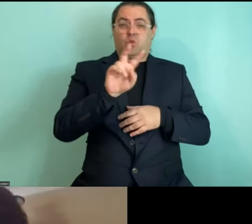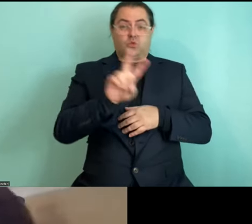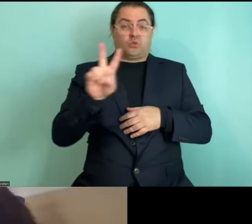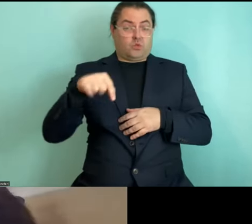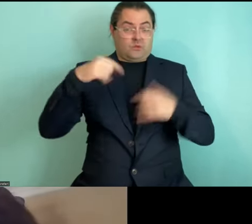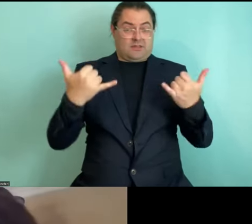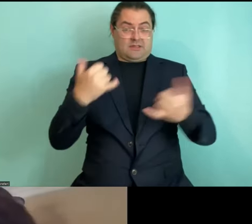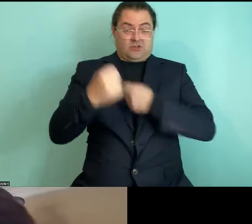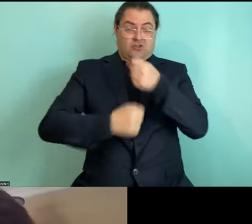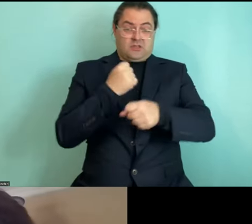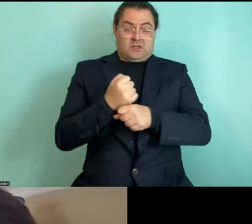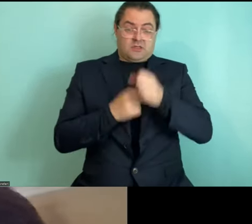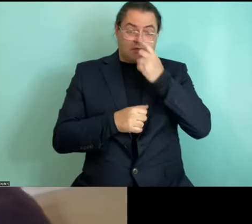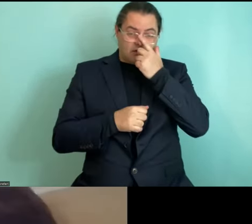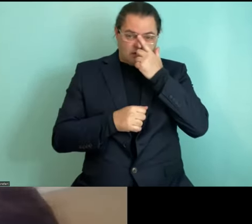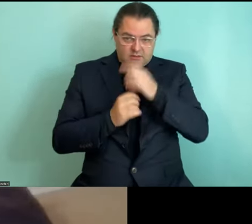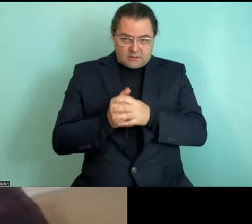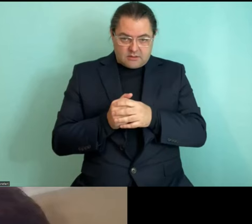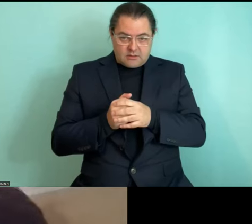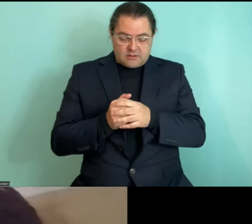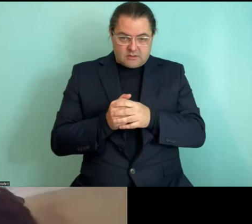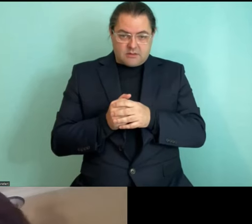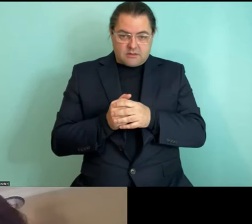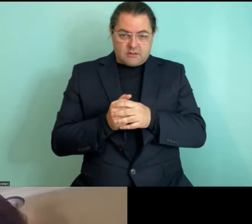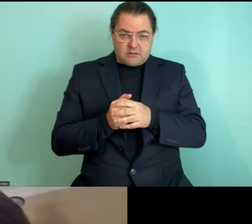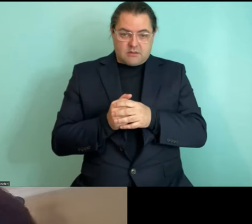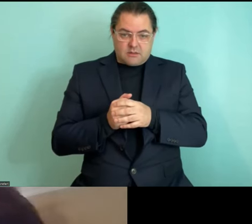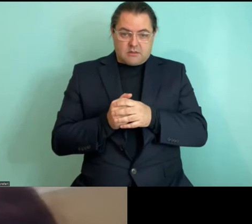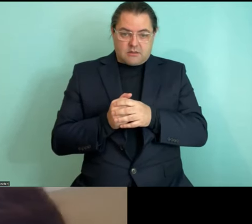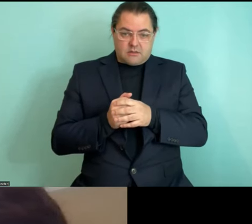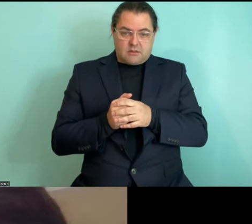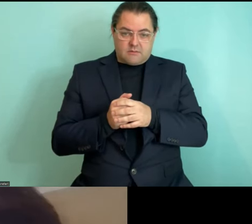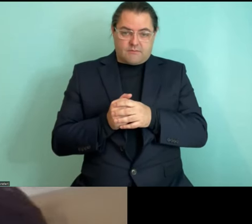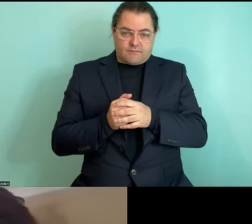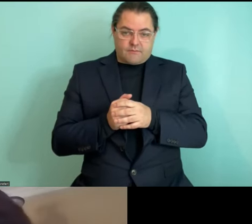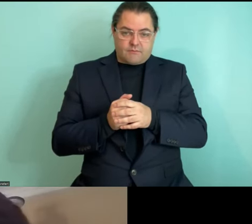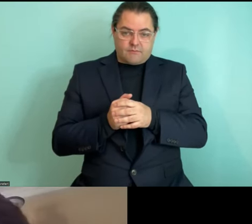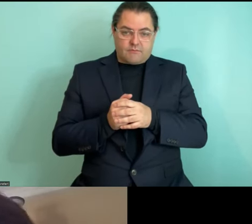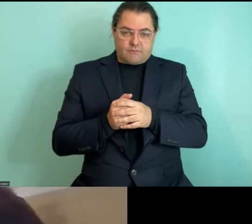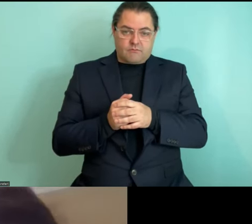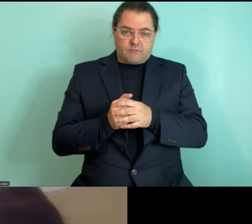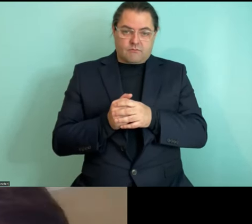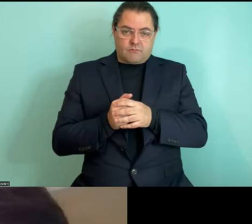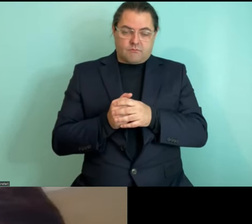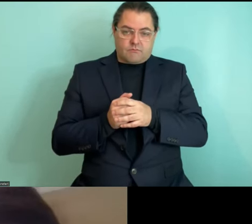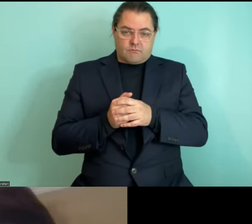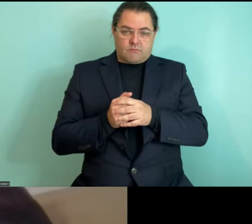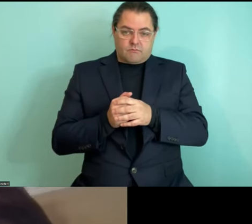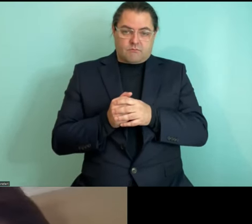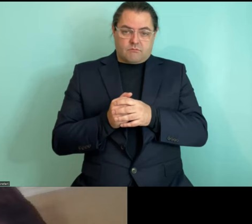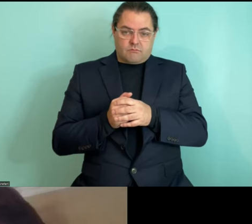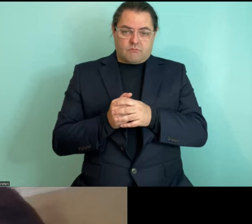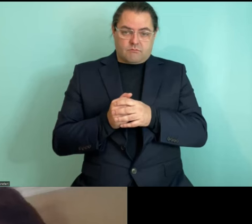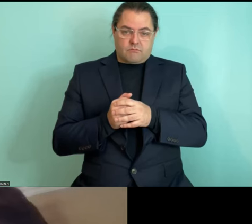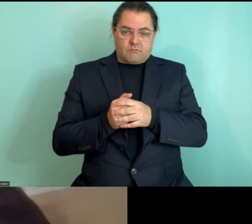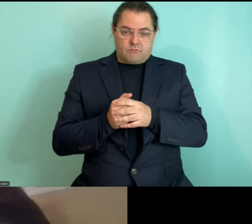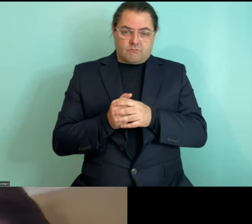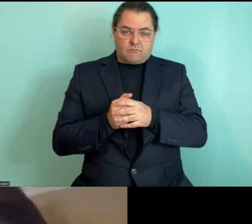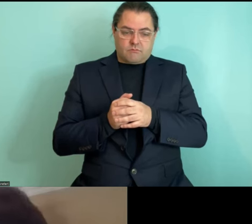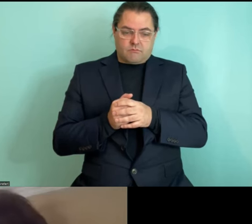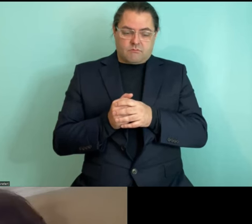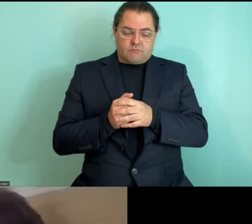the security of the festival Java 10:10:11 yacht is equity. A lot of the new